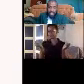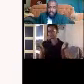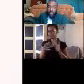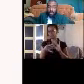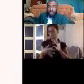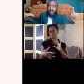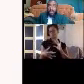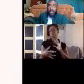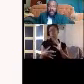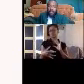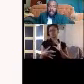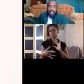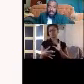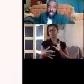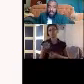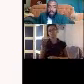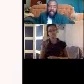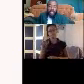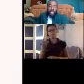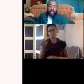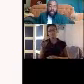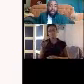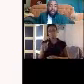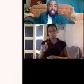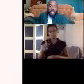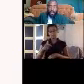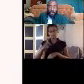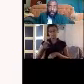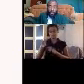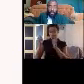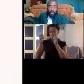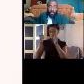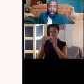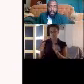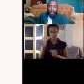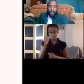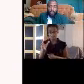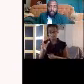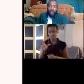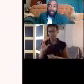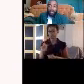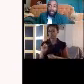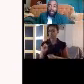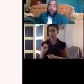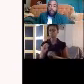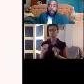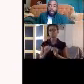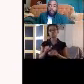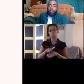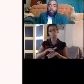but also knowing that that might take time and maybe it never will change, be fully repaired.